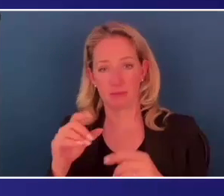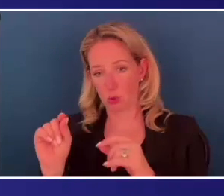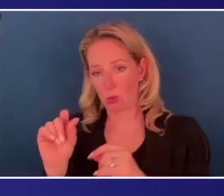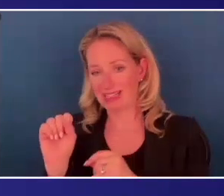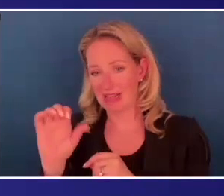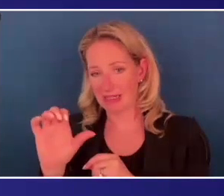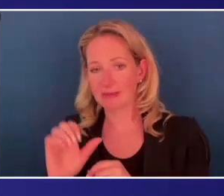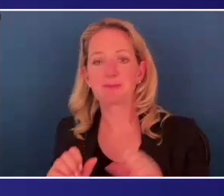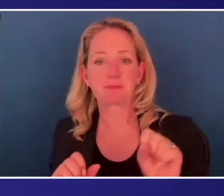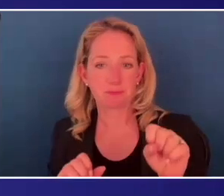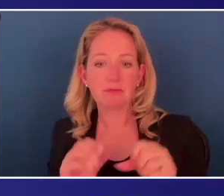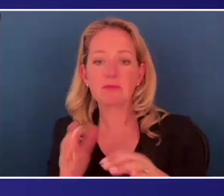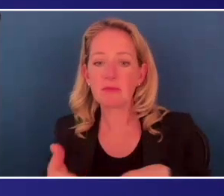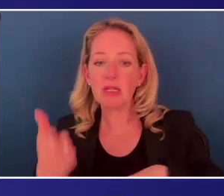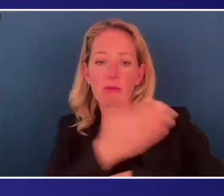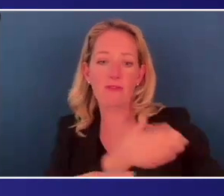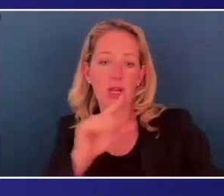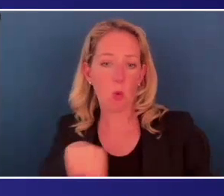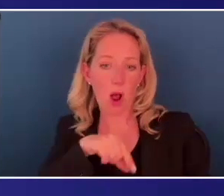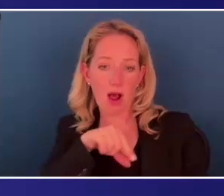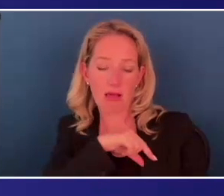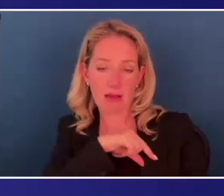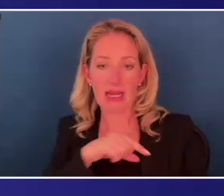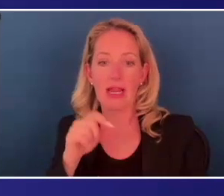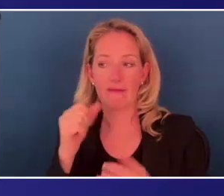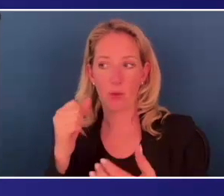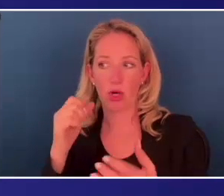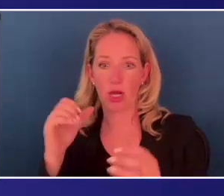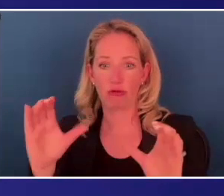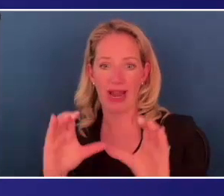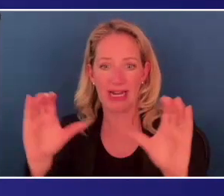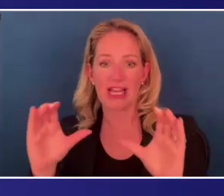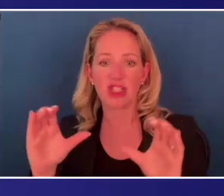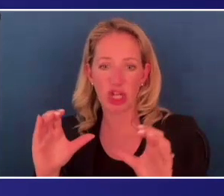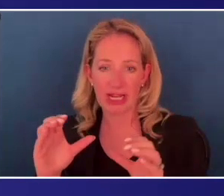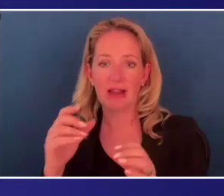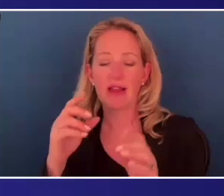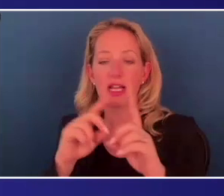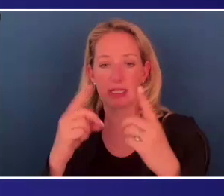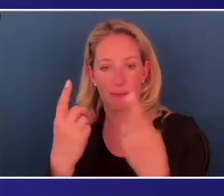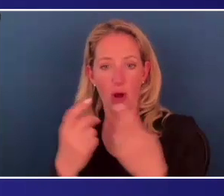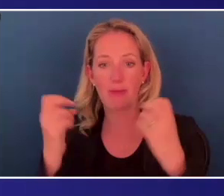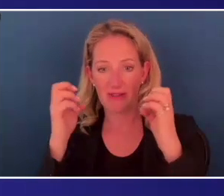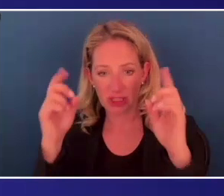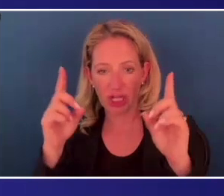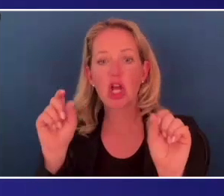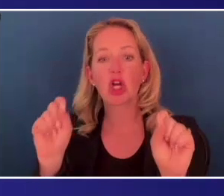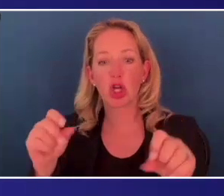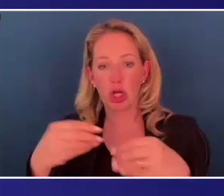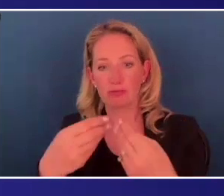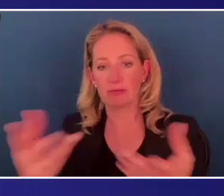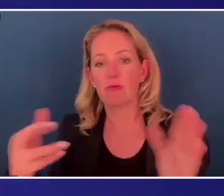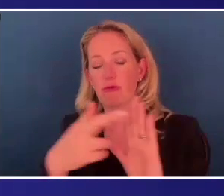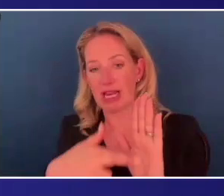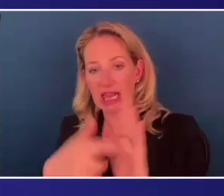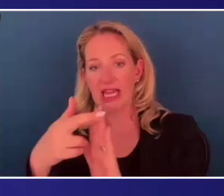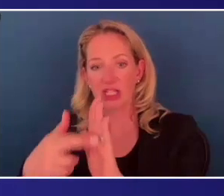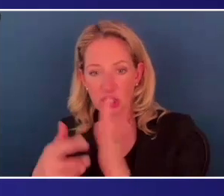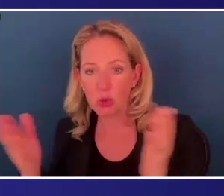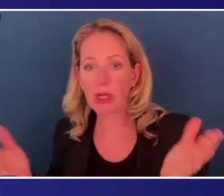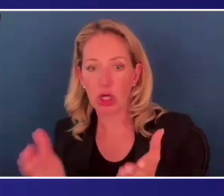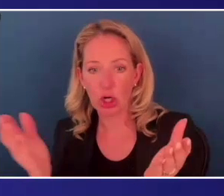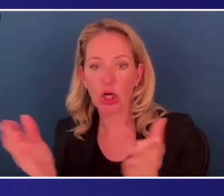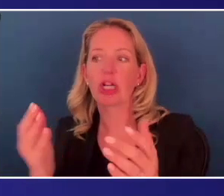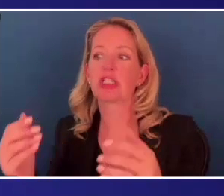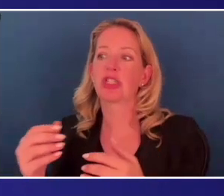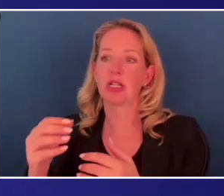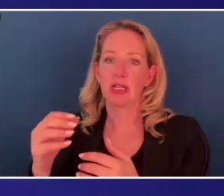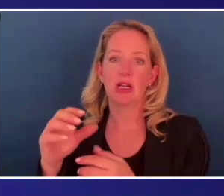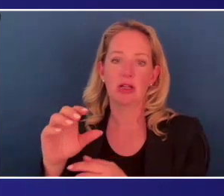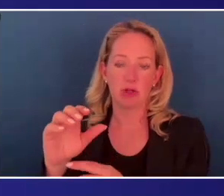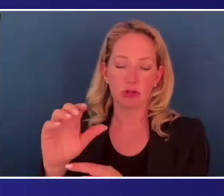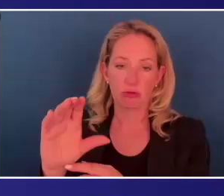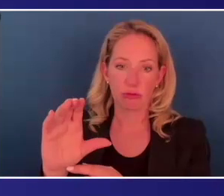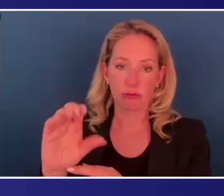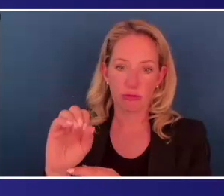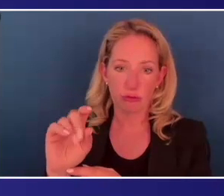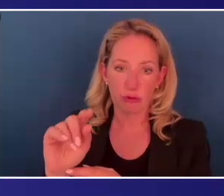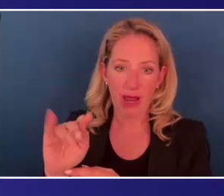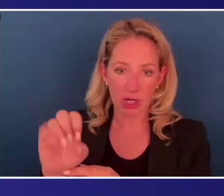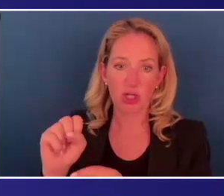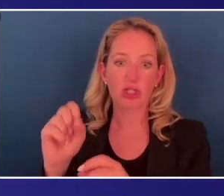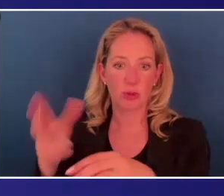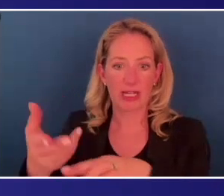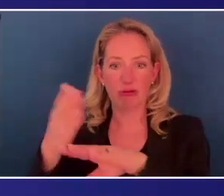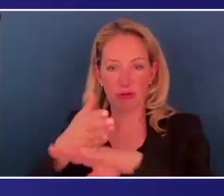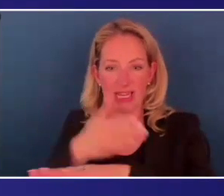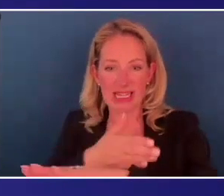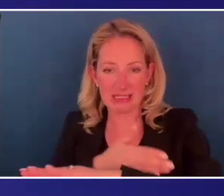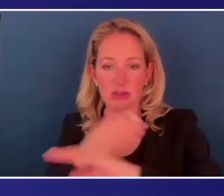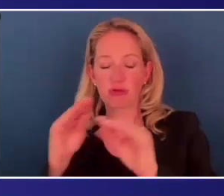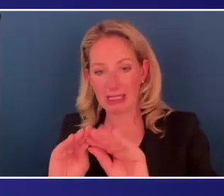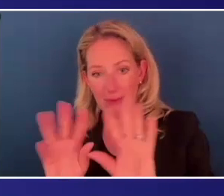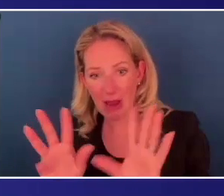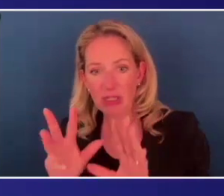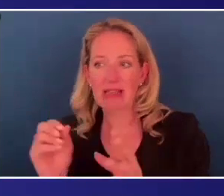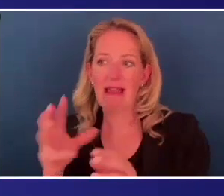Body. And so for accreditation, the, department can issue regulations to, encourage your creditors to increase transparency or to use their flexibility to move away from such binary decisions.